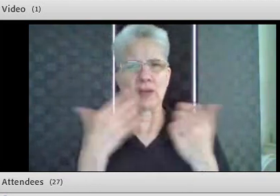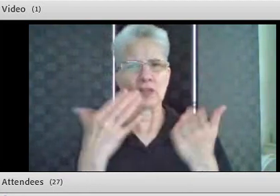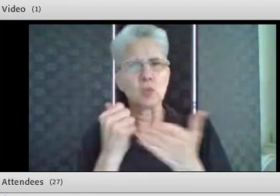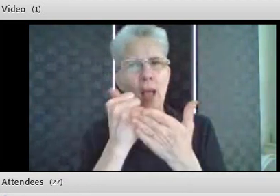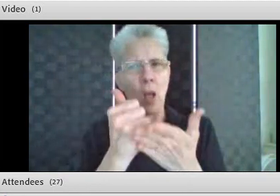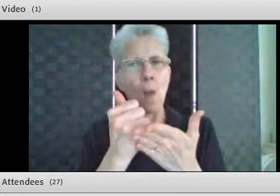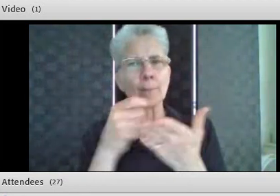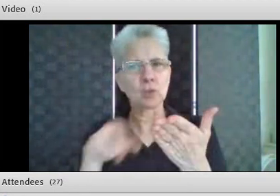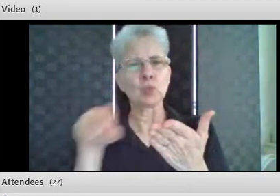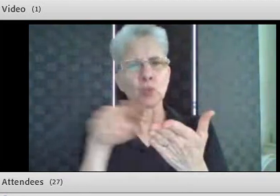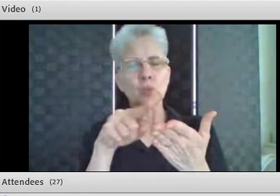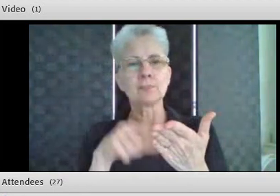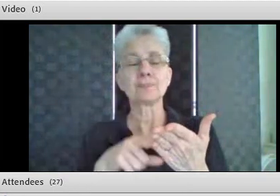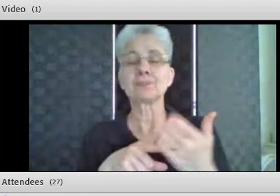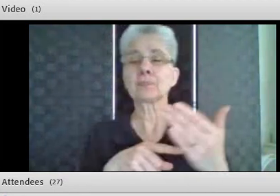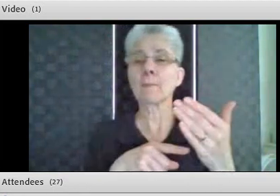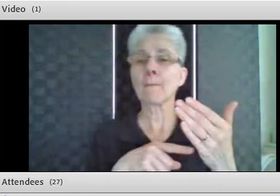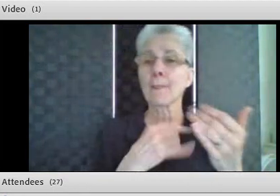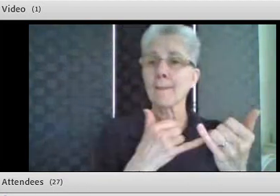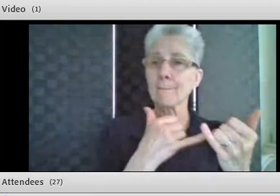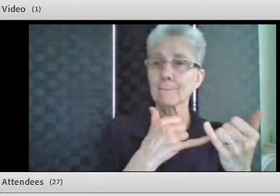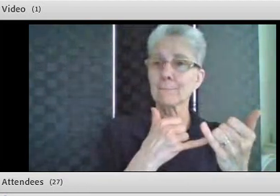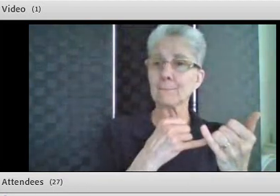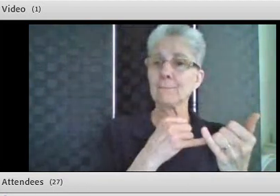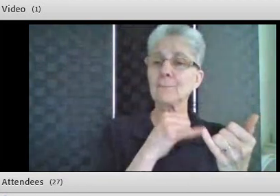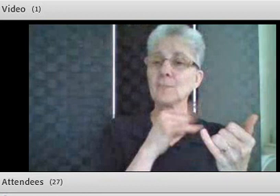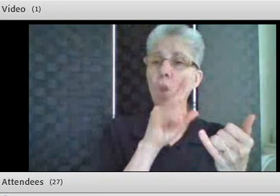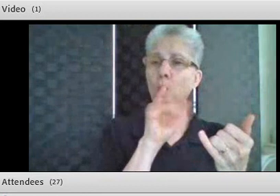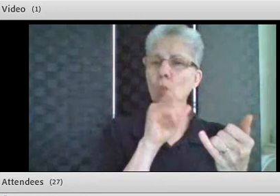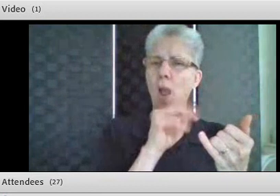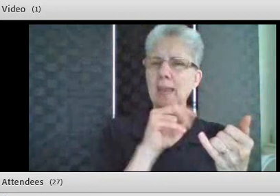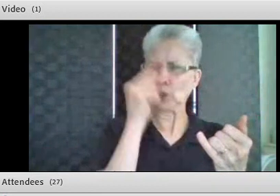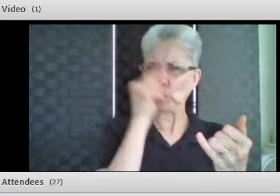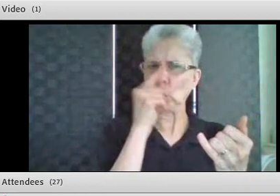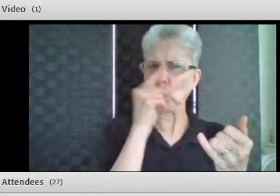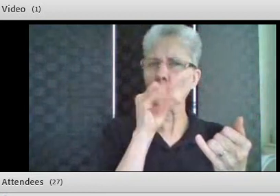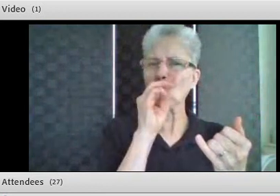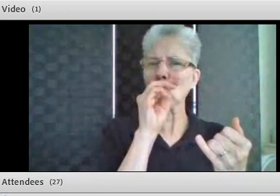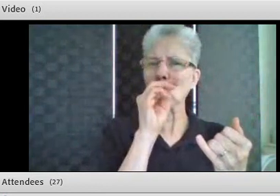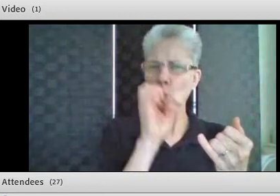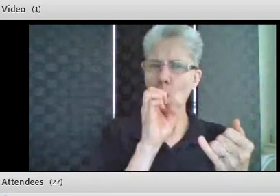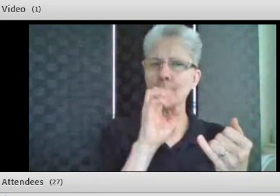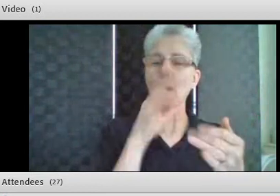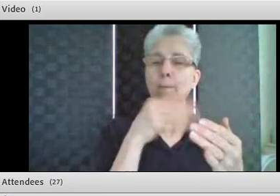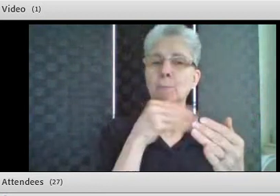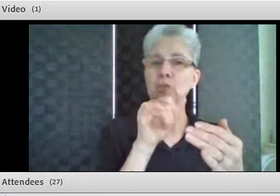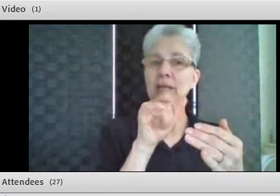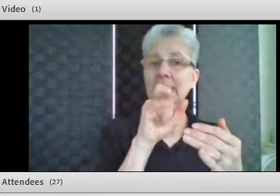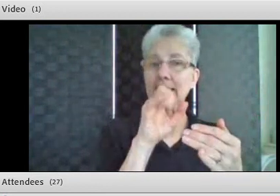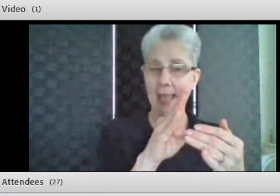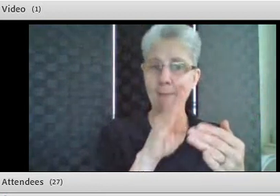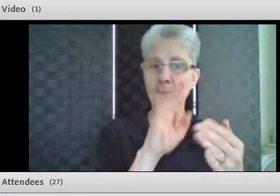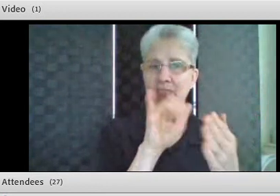if you have any other questions on some different lessons and, you know, want any support on that. We're here to help.